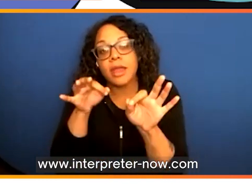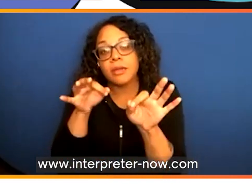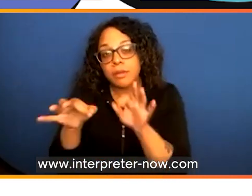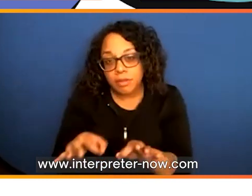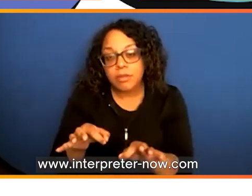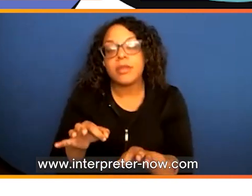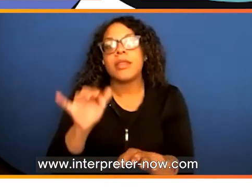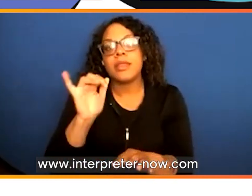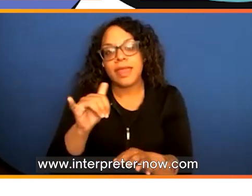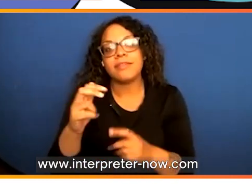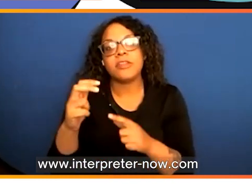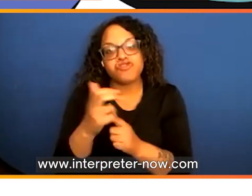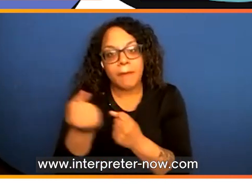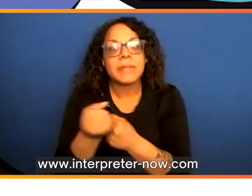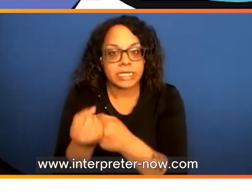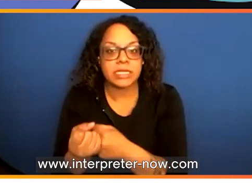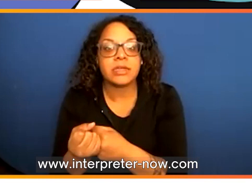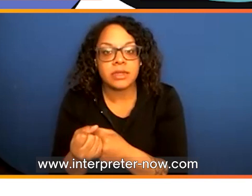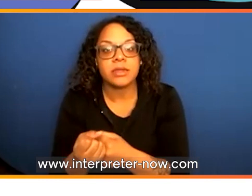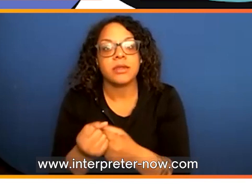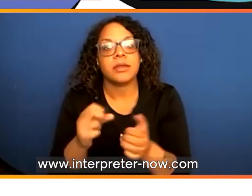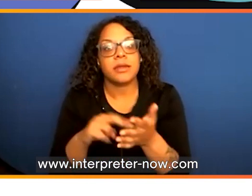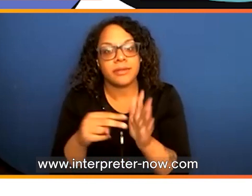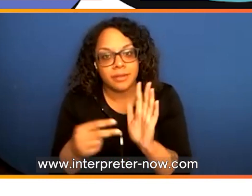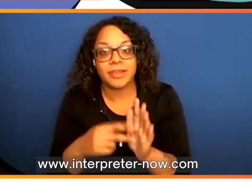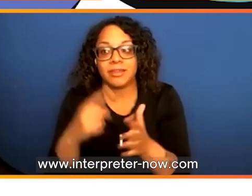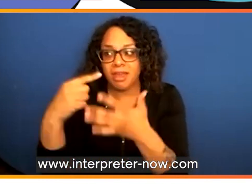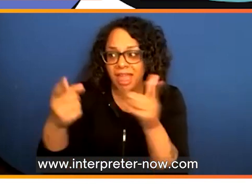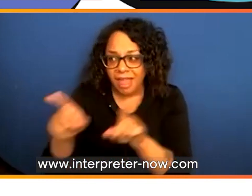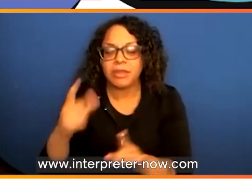the championing piece. That these things need to be called out and brought into the light